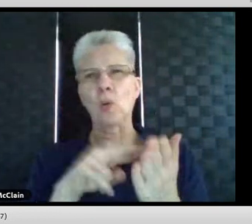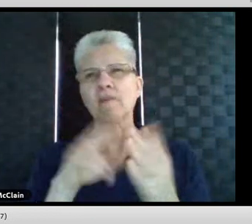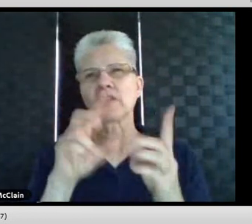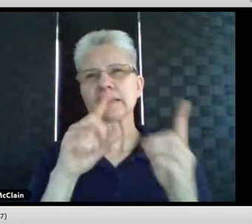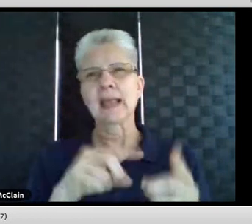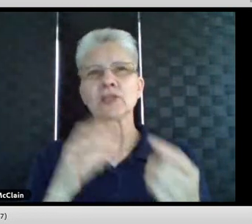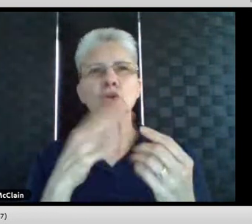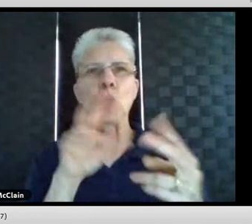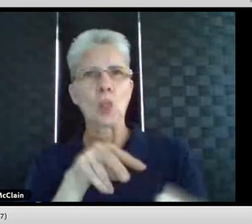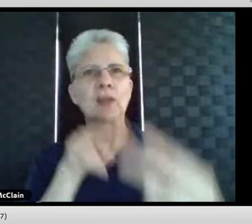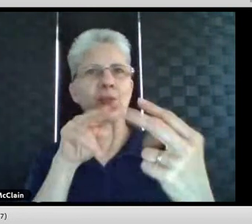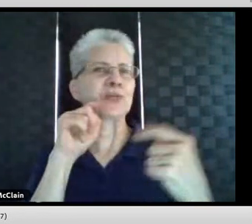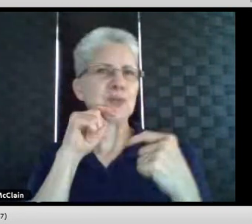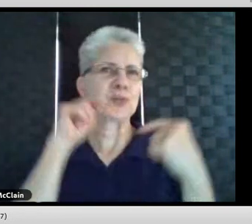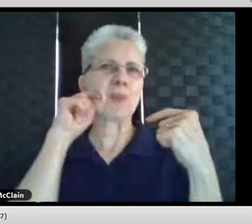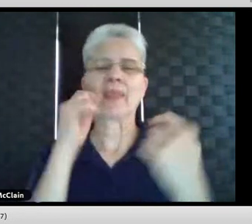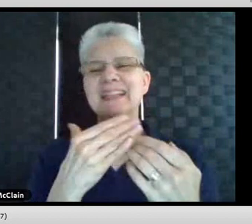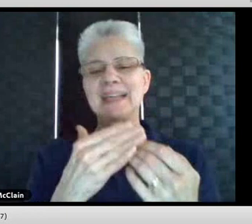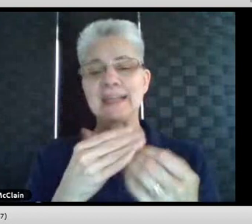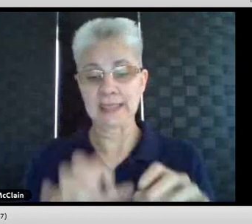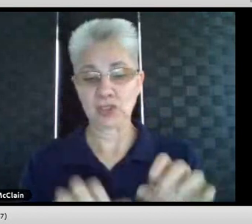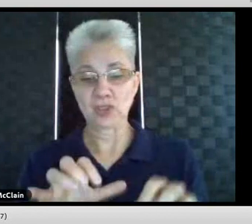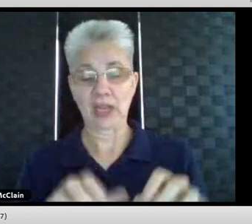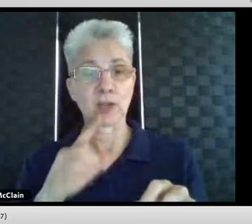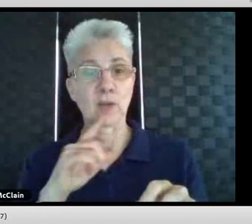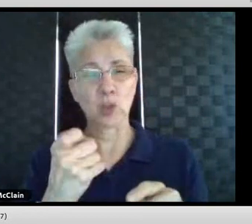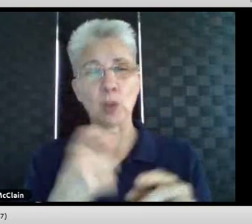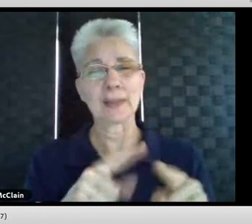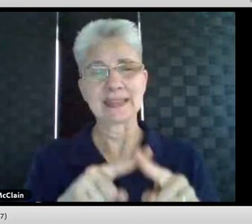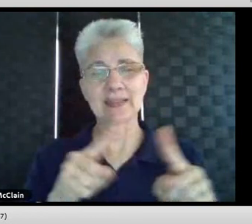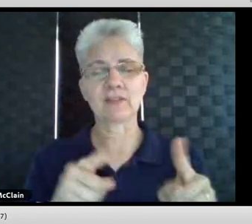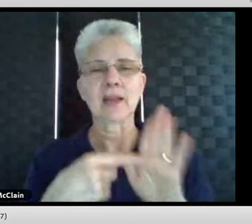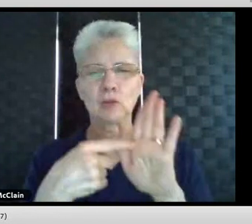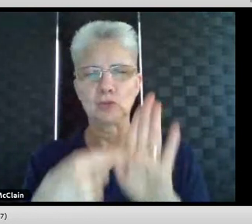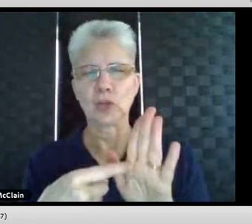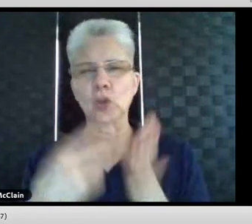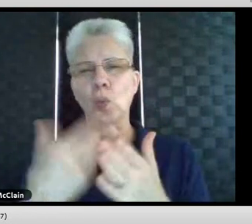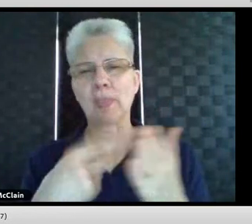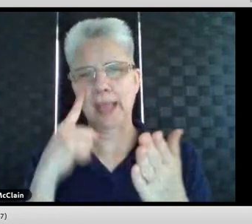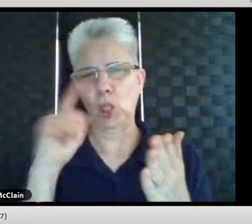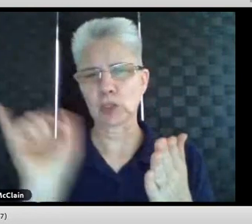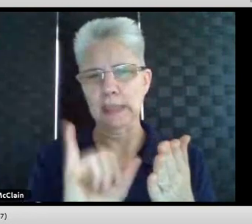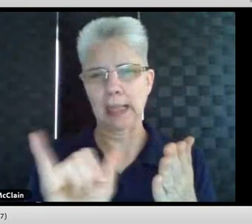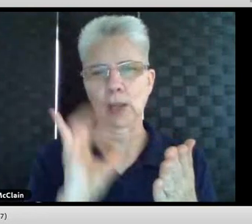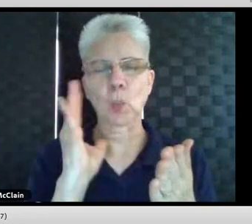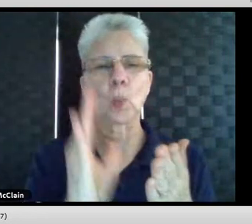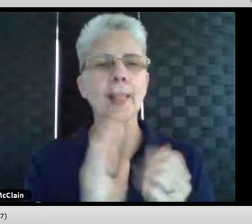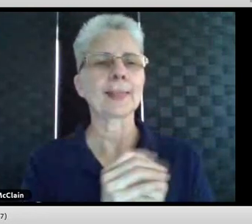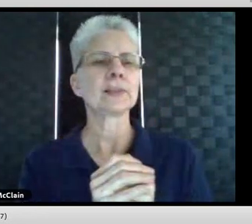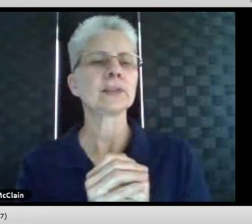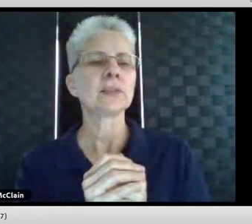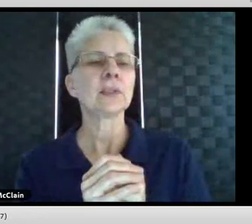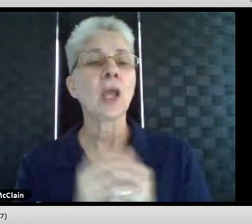You look at the person, and you smile. In chat, you're going to have to do a little bit differently, and I'll show you kind of what that looks like.